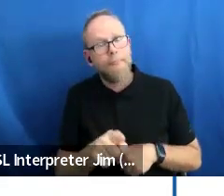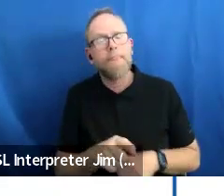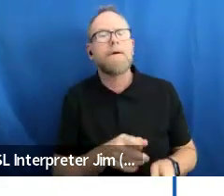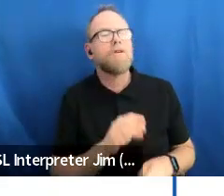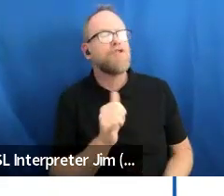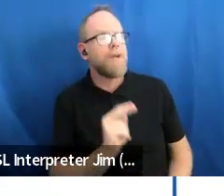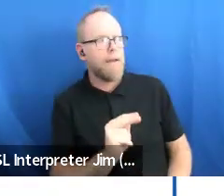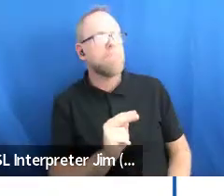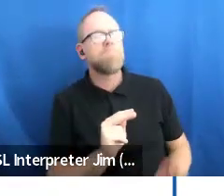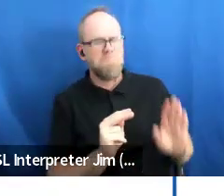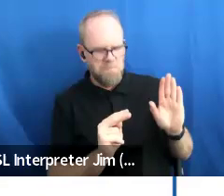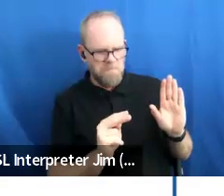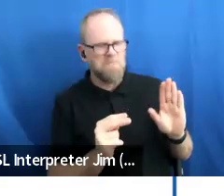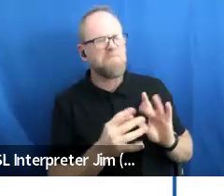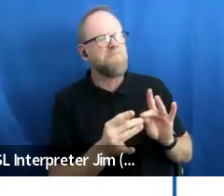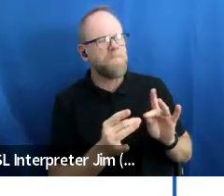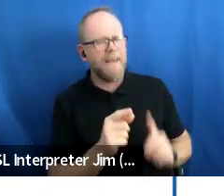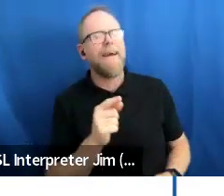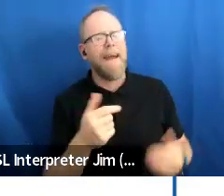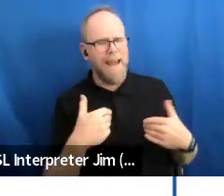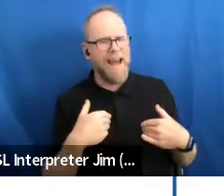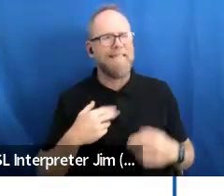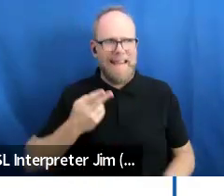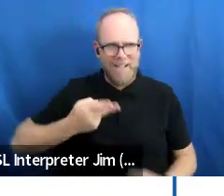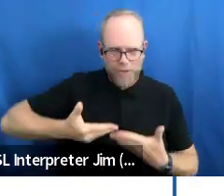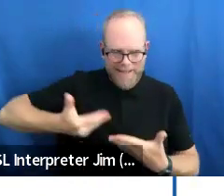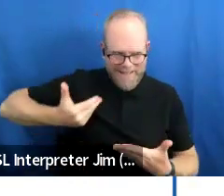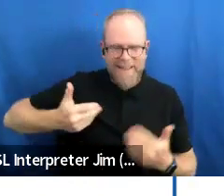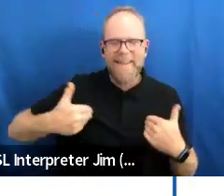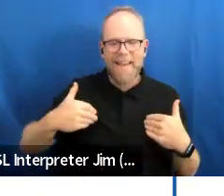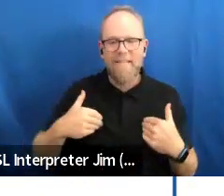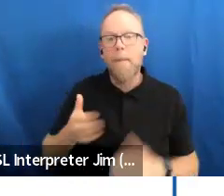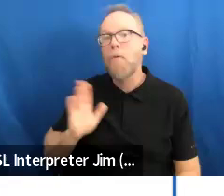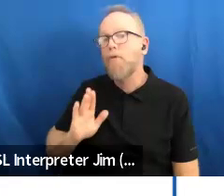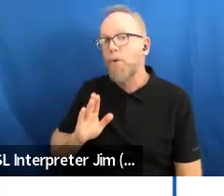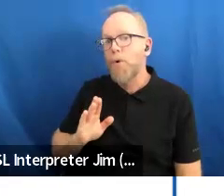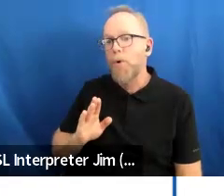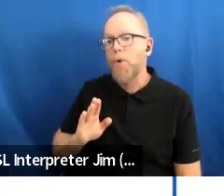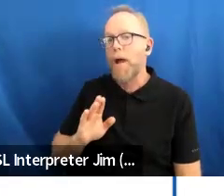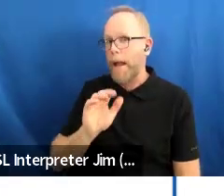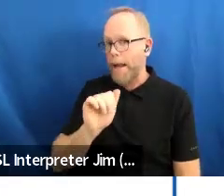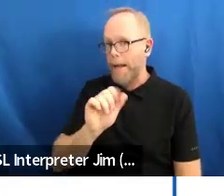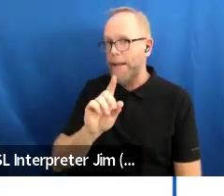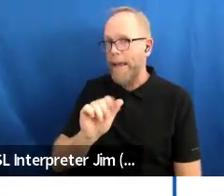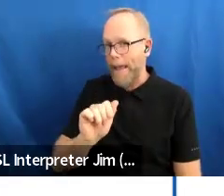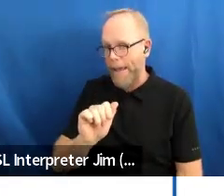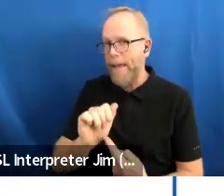And when the ADA was being considered in the late '80s, there were -- it was a broad